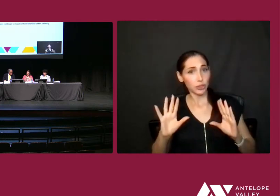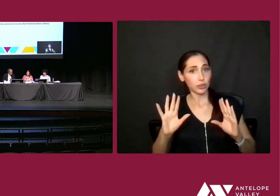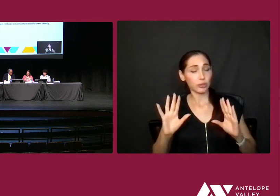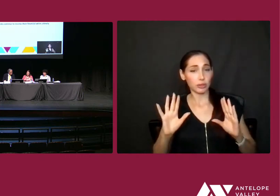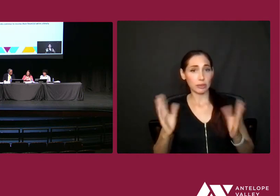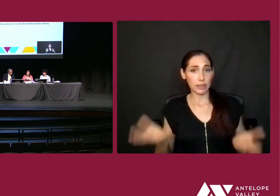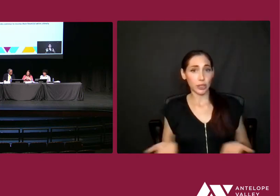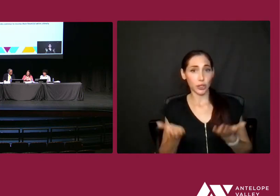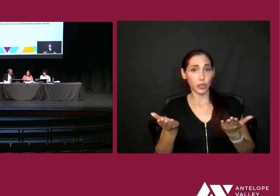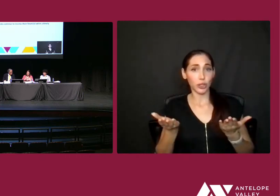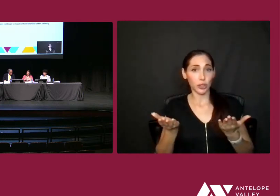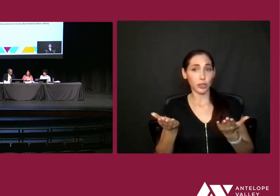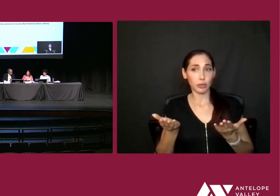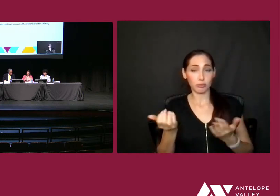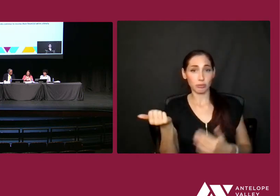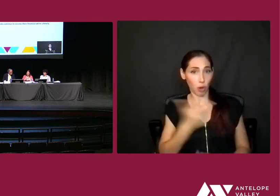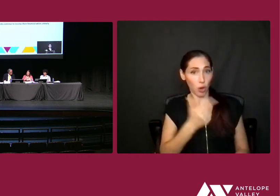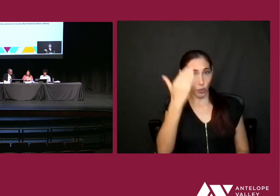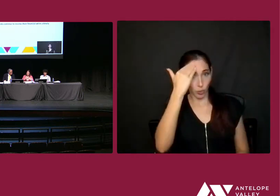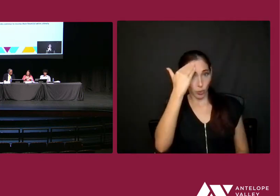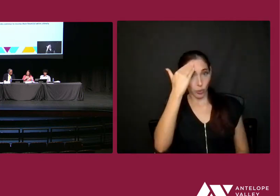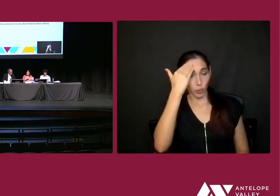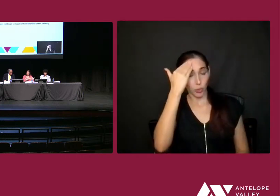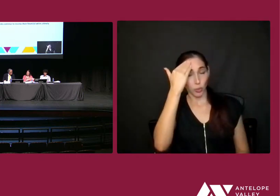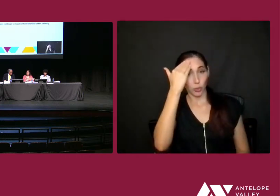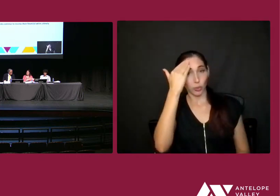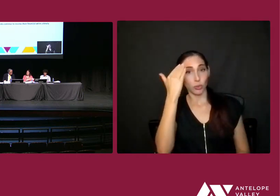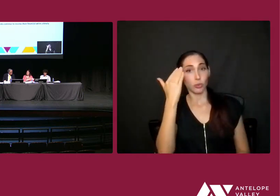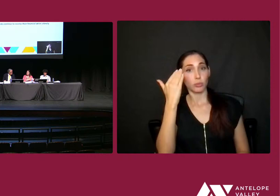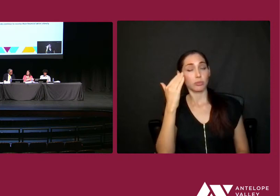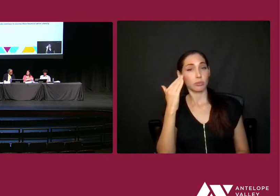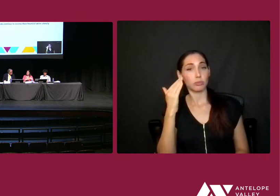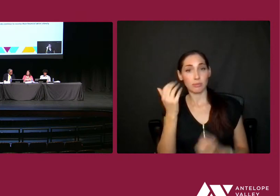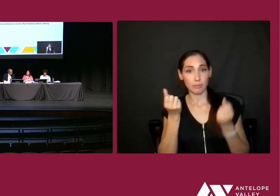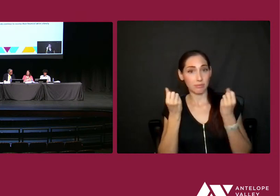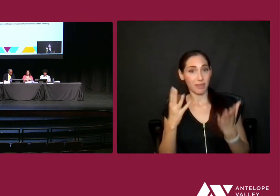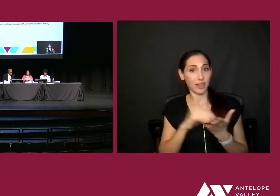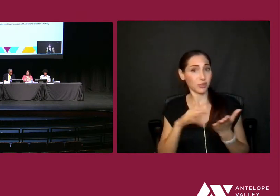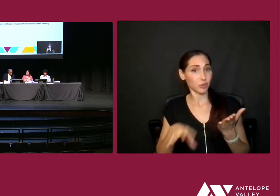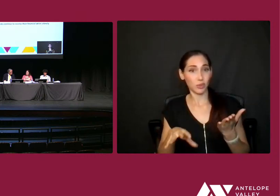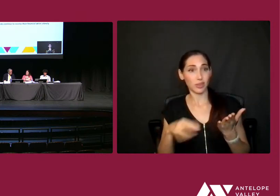campus made aware that many of our students did not receive